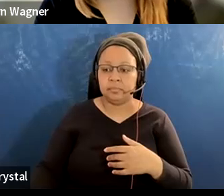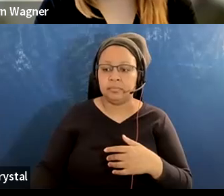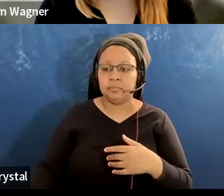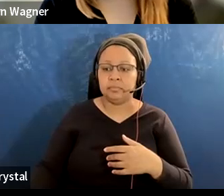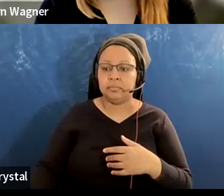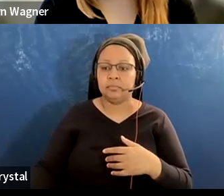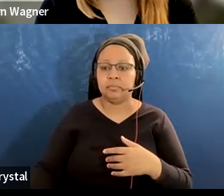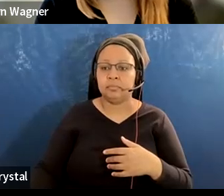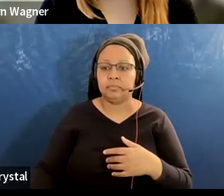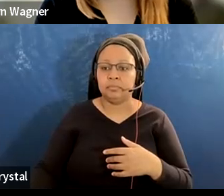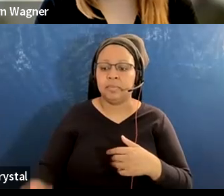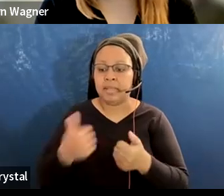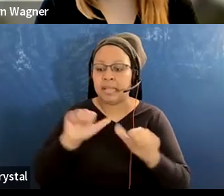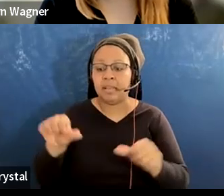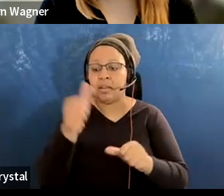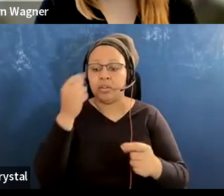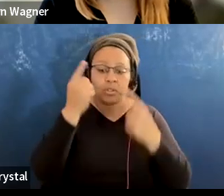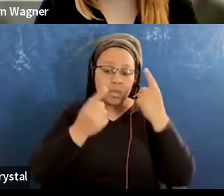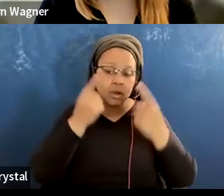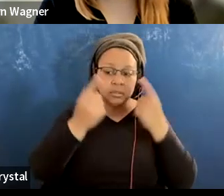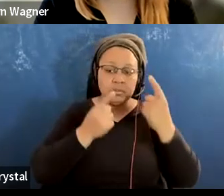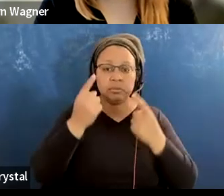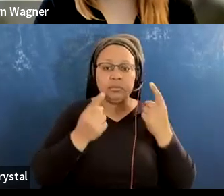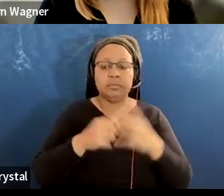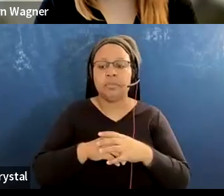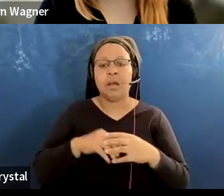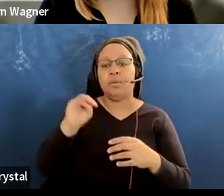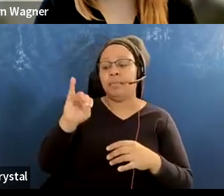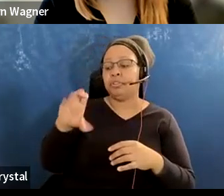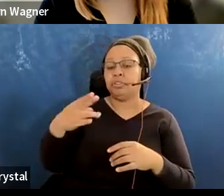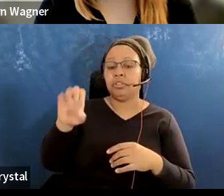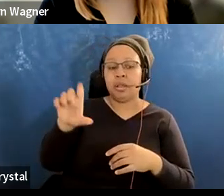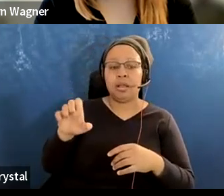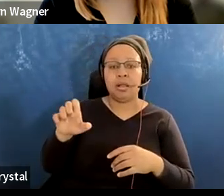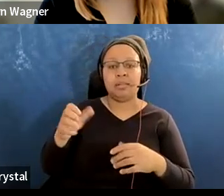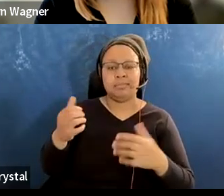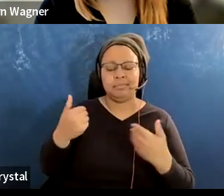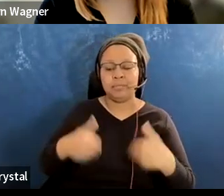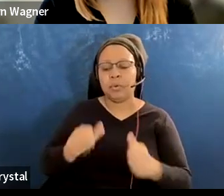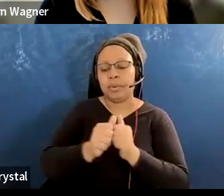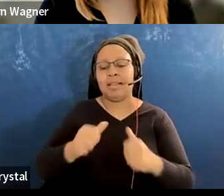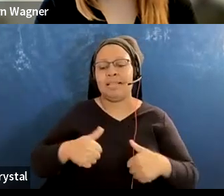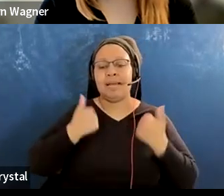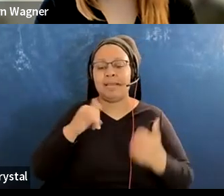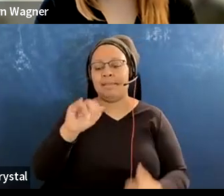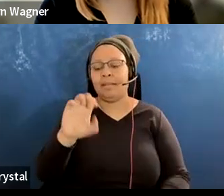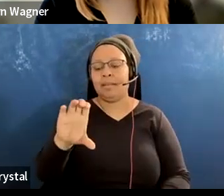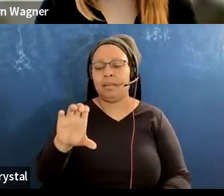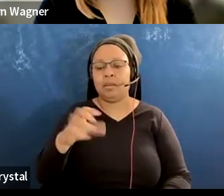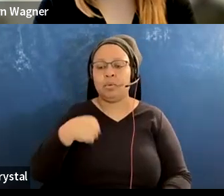providers so I know with the community choices waiver there is the option to hire your own and do the self-directed. So folks that are struggling to prove fine providers, we encourage them to look at that as an option.